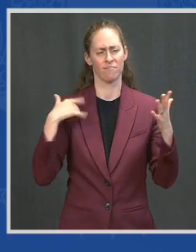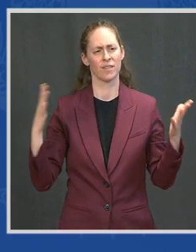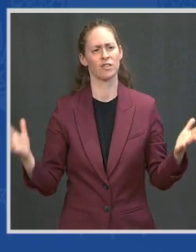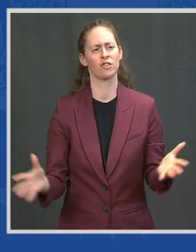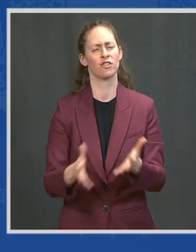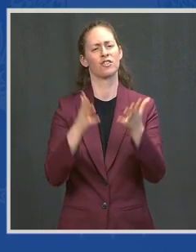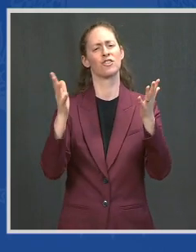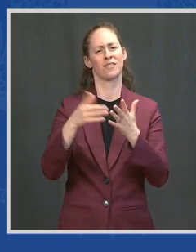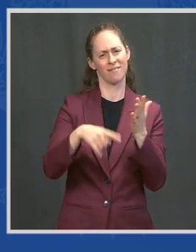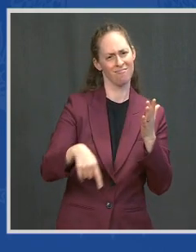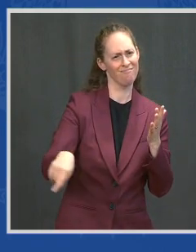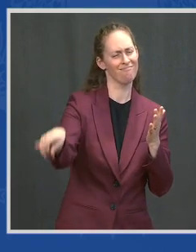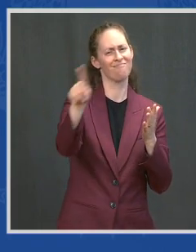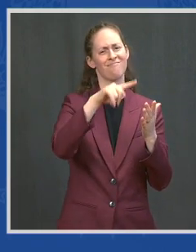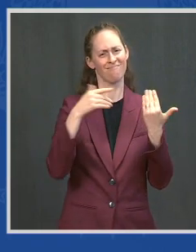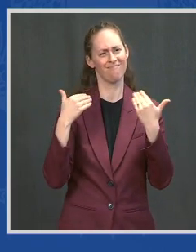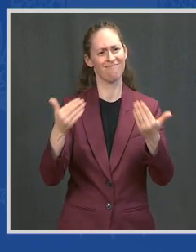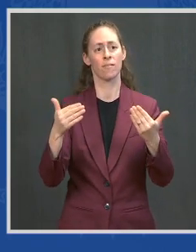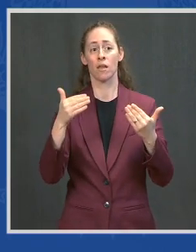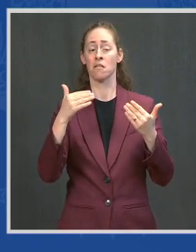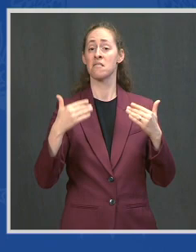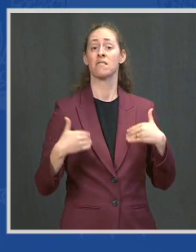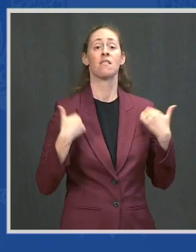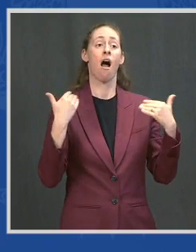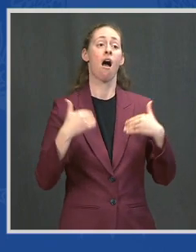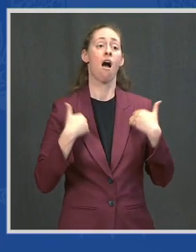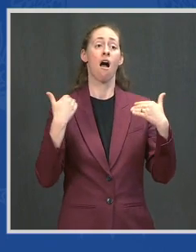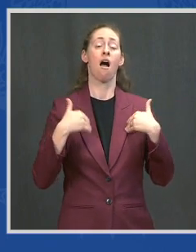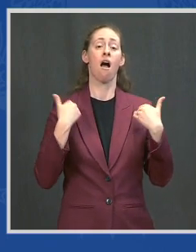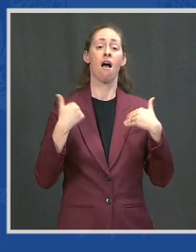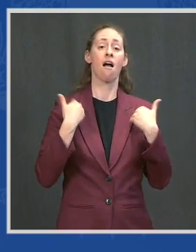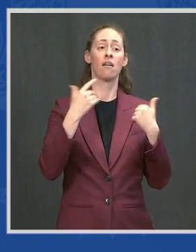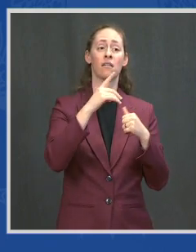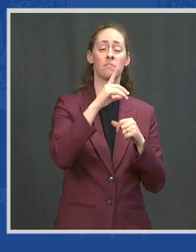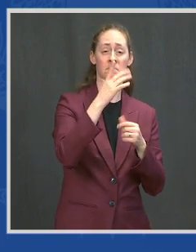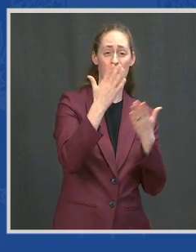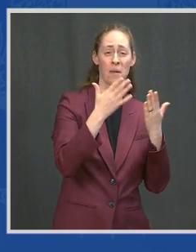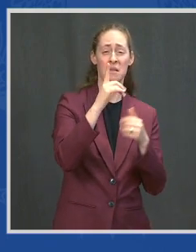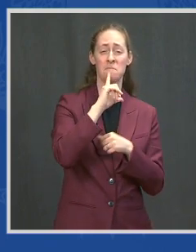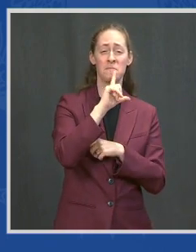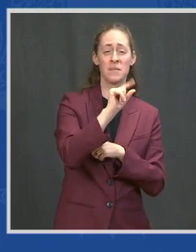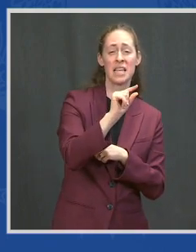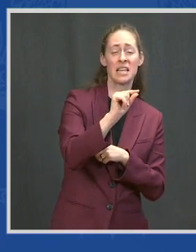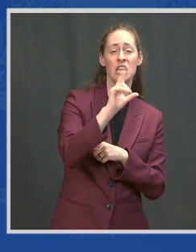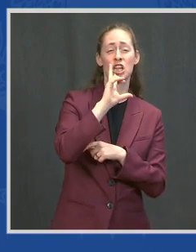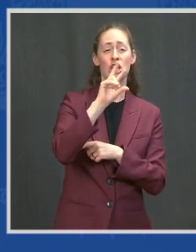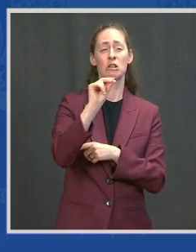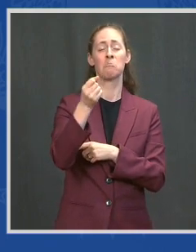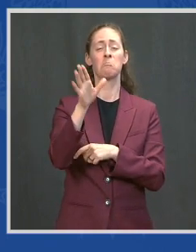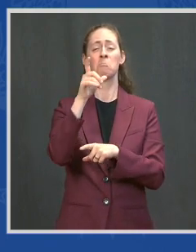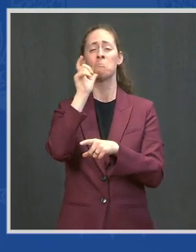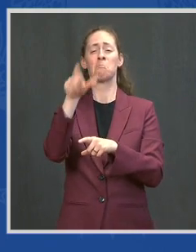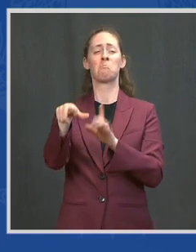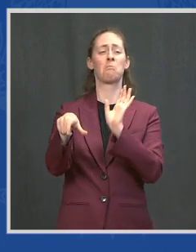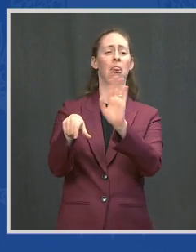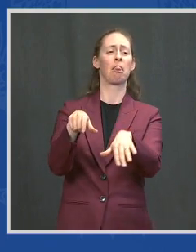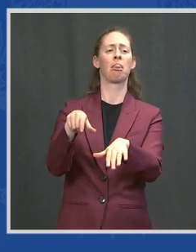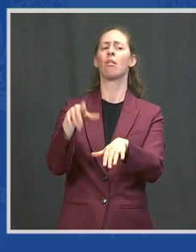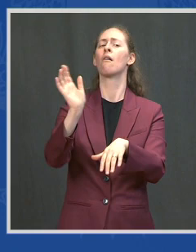especially those in their 20s and 30s, who believe they don't need it. I want to be absolutely clear. You do need to get vaccinated.